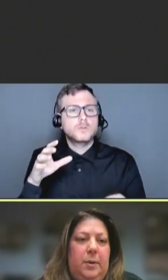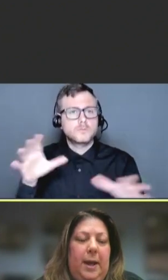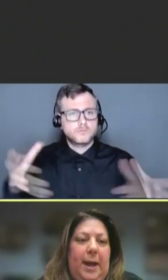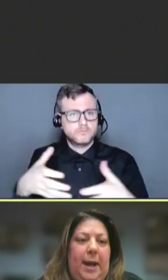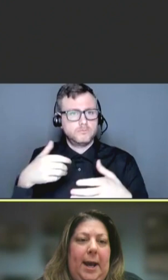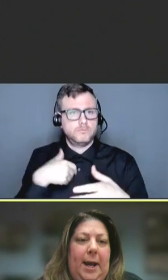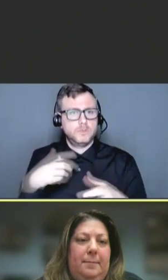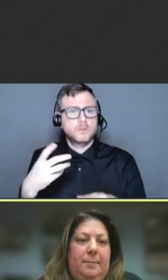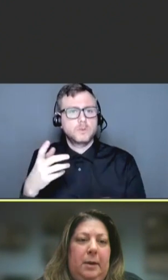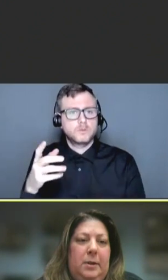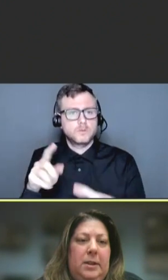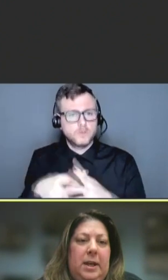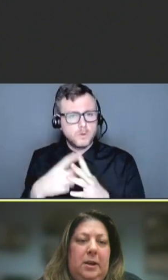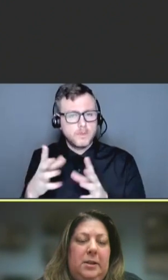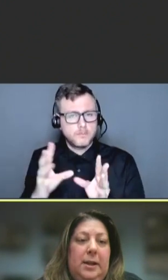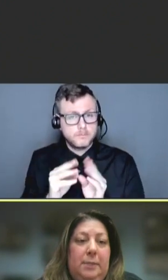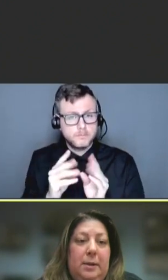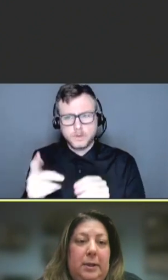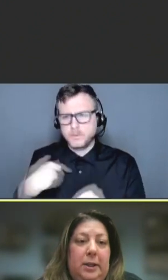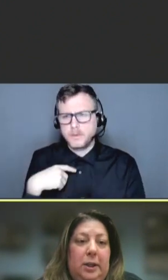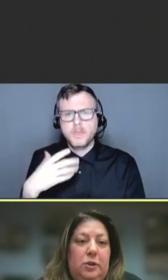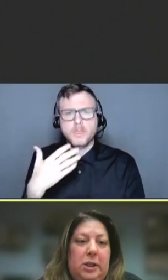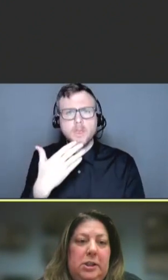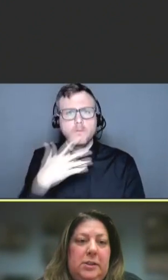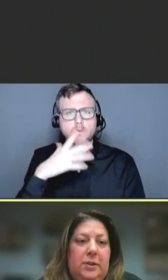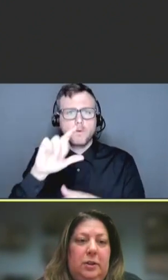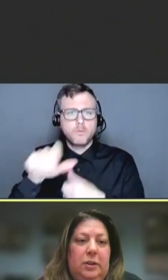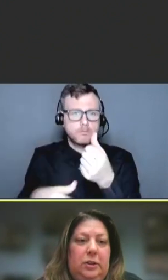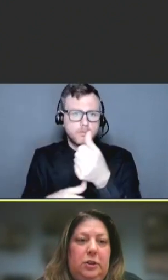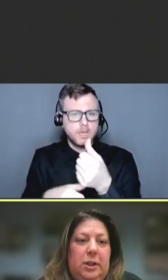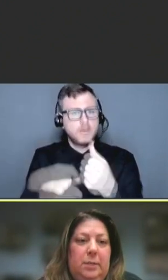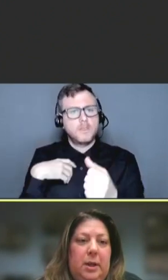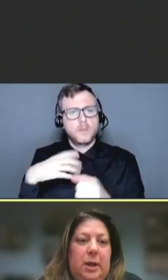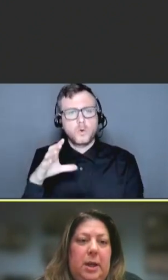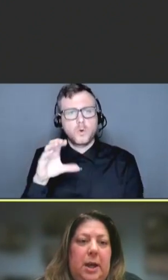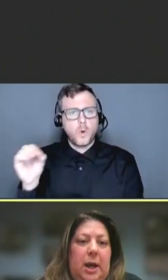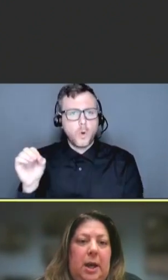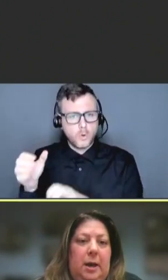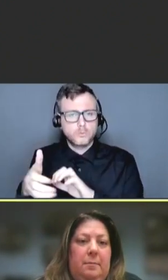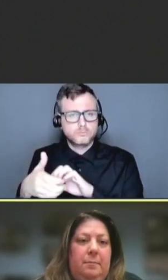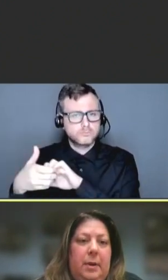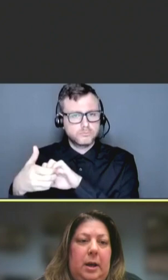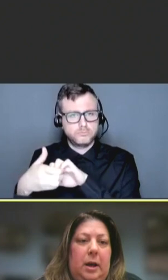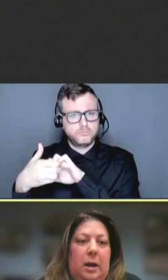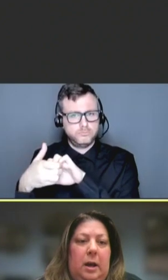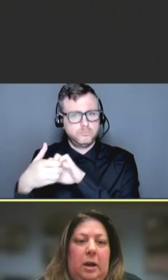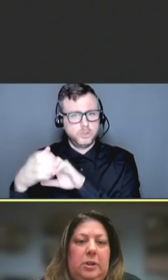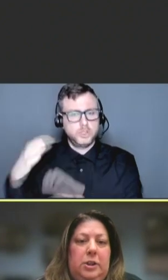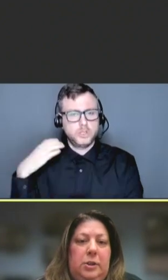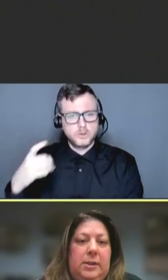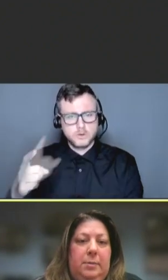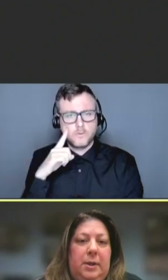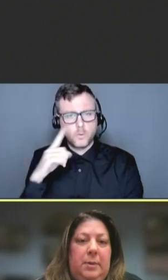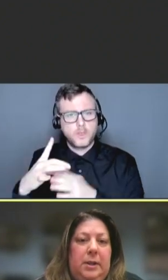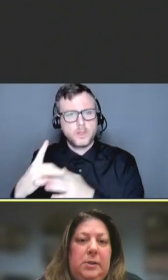I wanted to thank our subcommittee co-chairs for their leadership on two subcommittees,